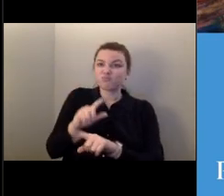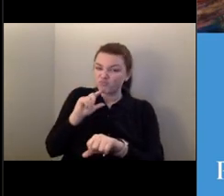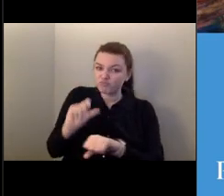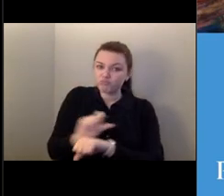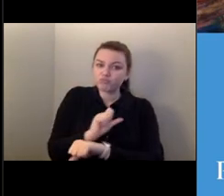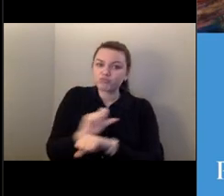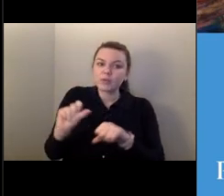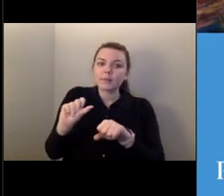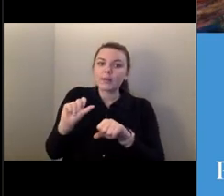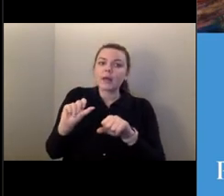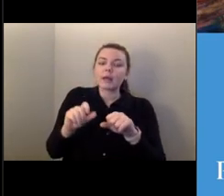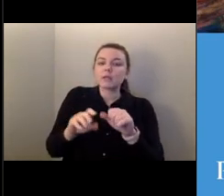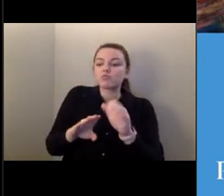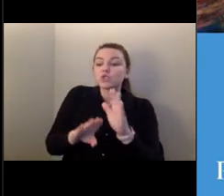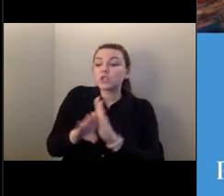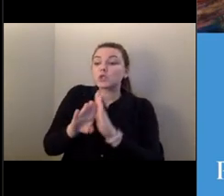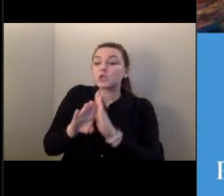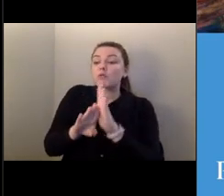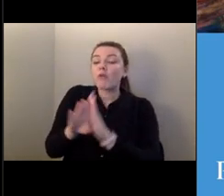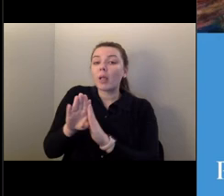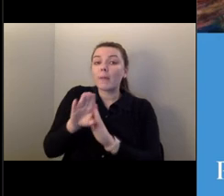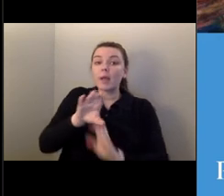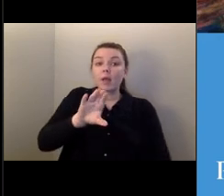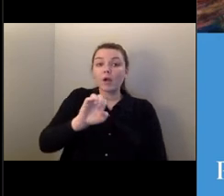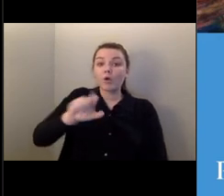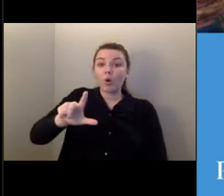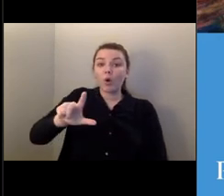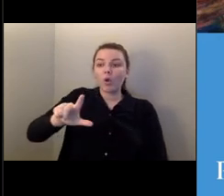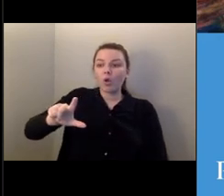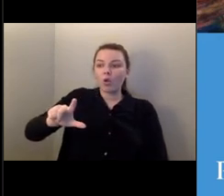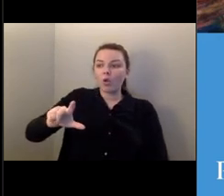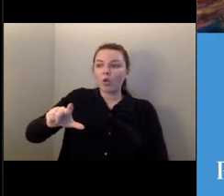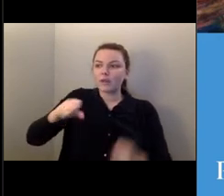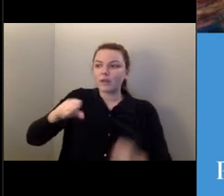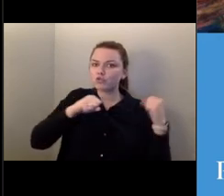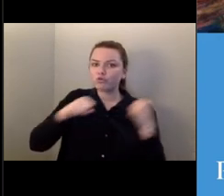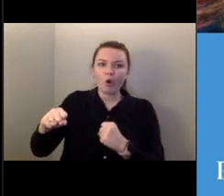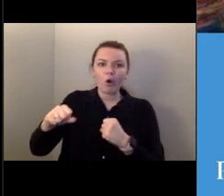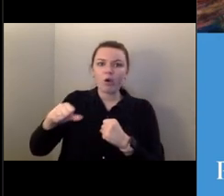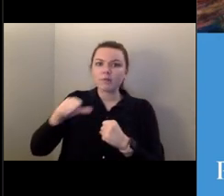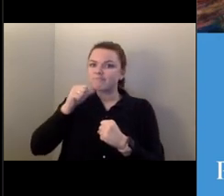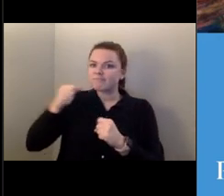heat-resistant corals. And they're out planting them into areas